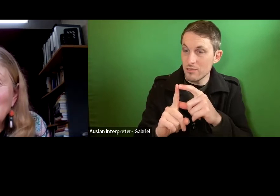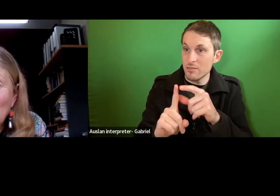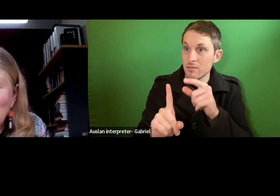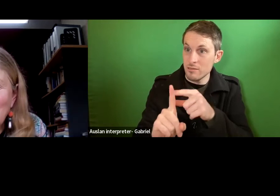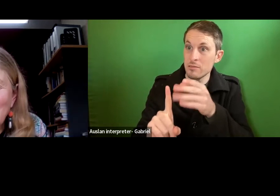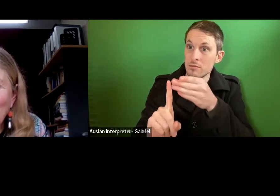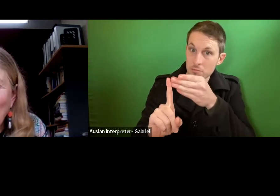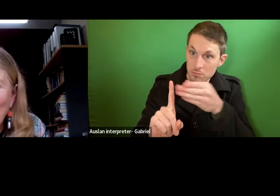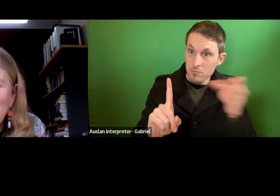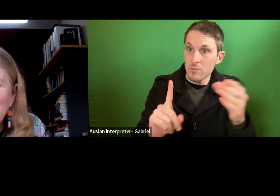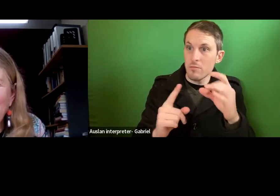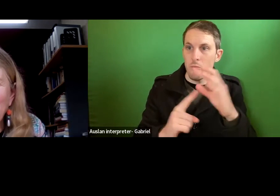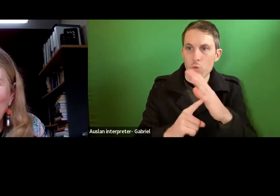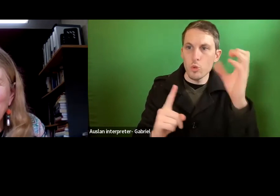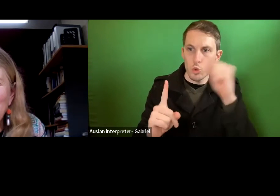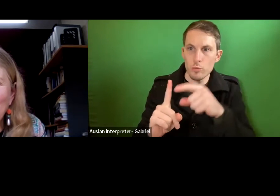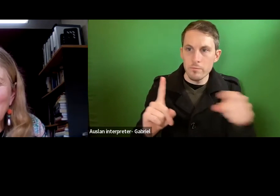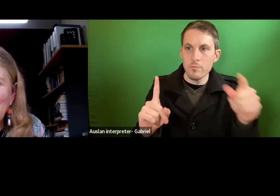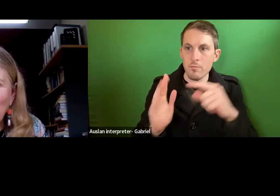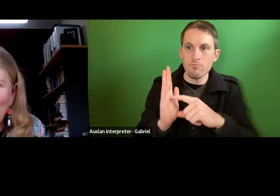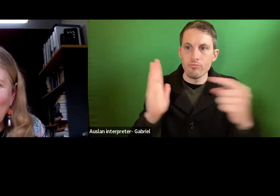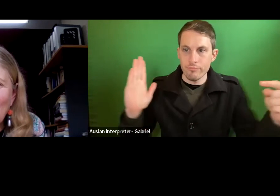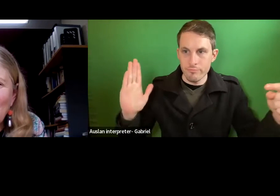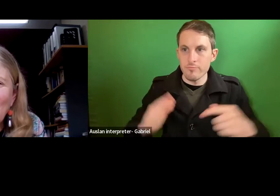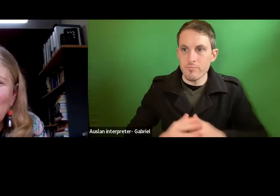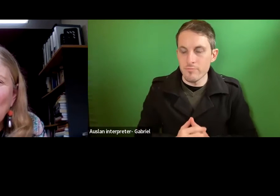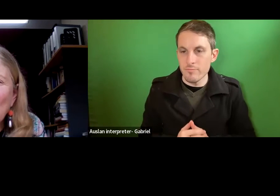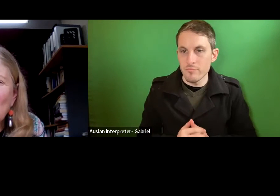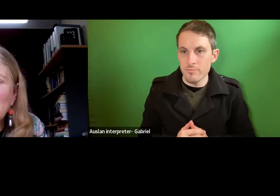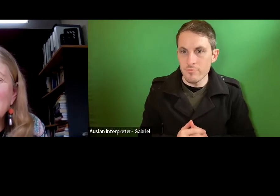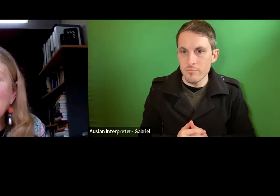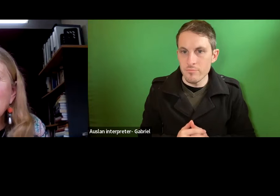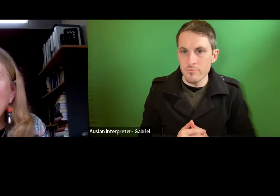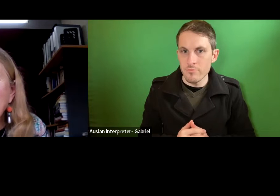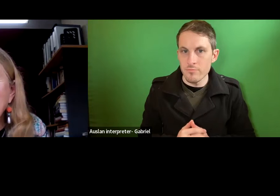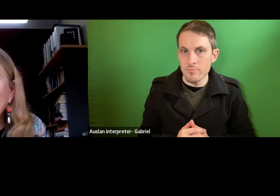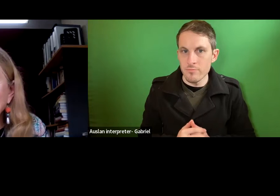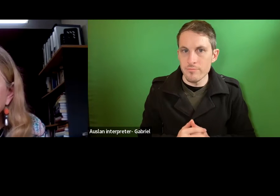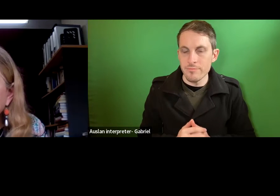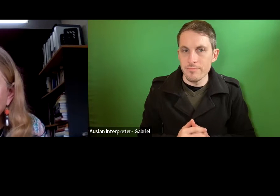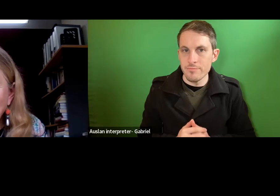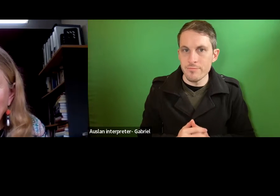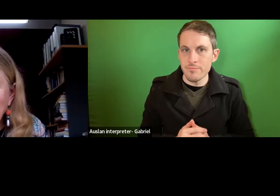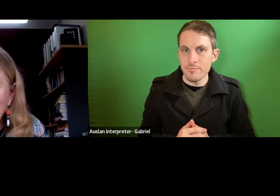assume that they will always have that learning disorder. Although of course to varying degrees,